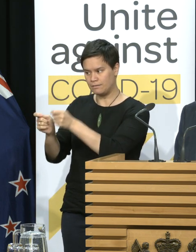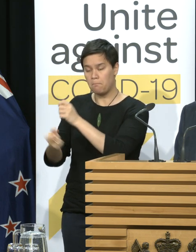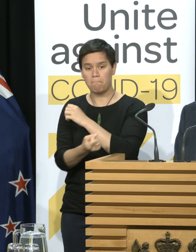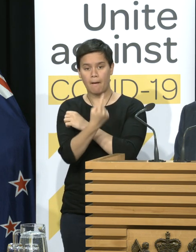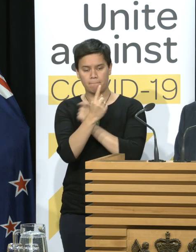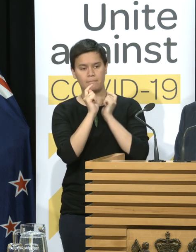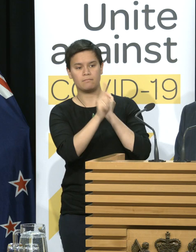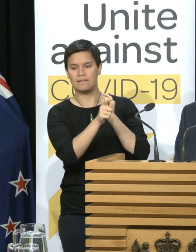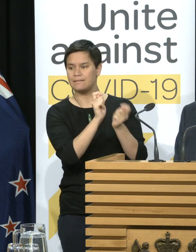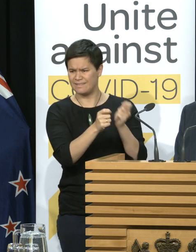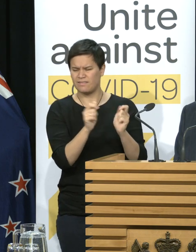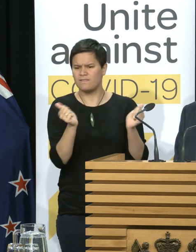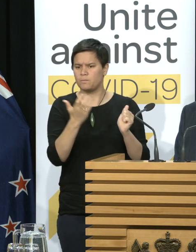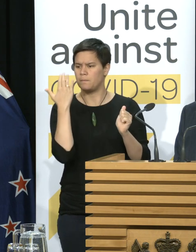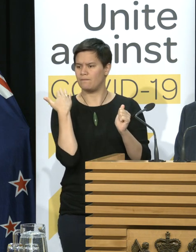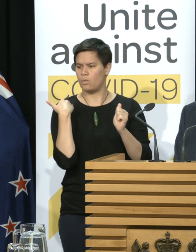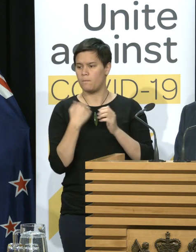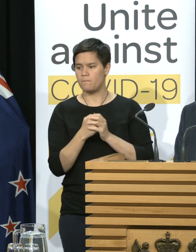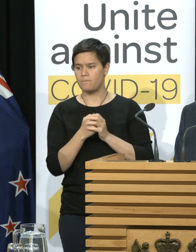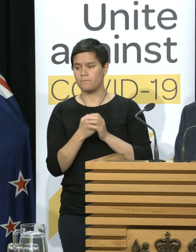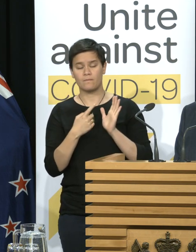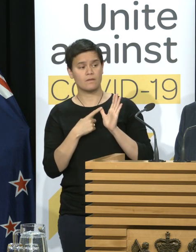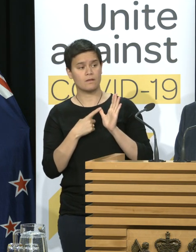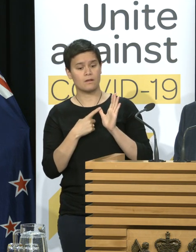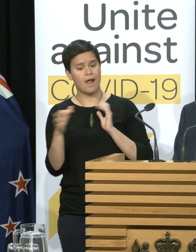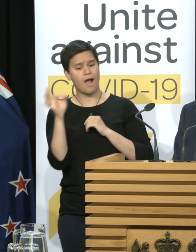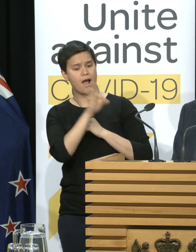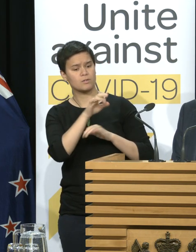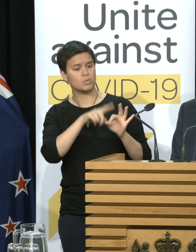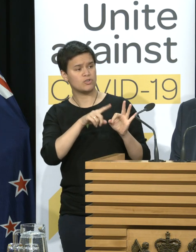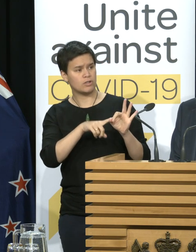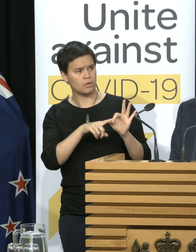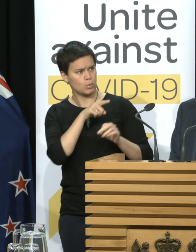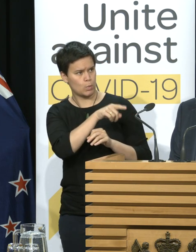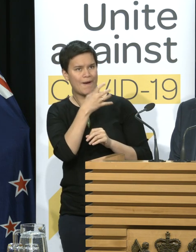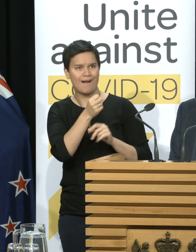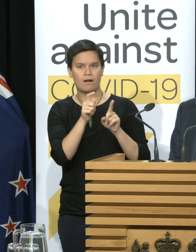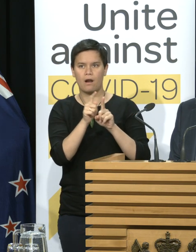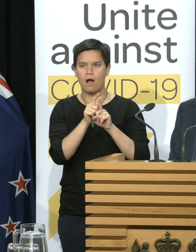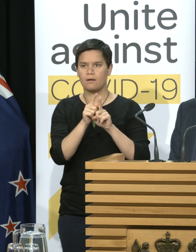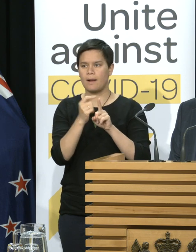Like if there's five cases obtained in this area, we'll do a regional, like a localized lockdown,